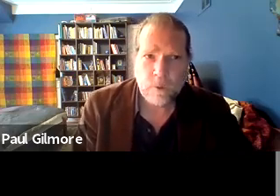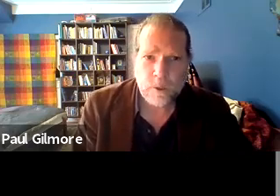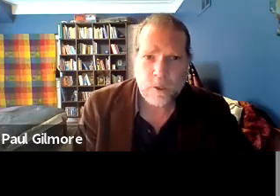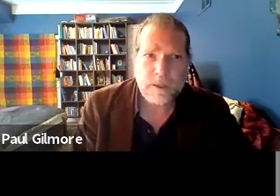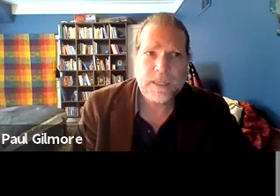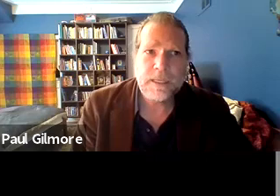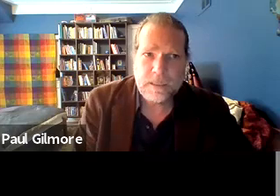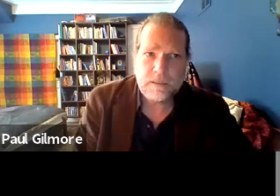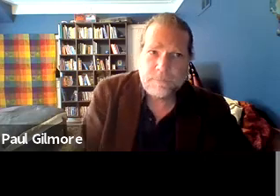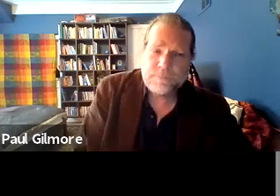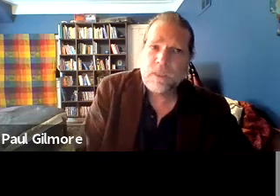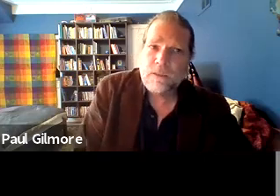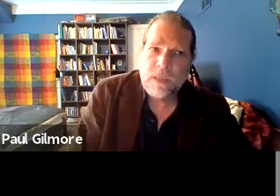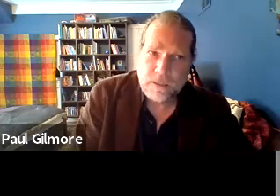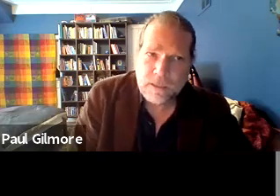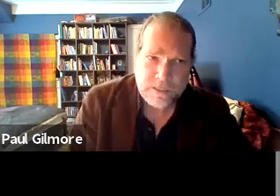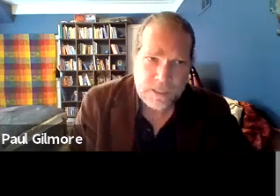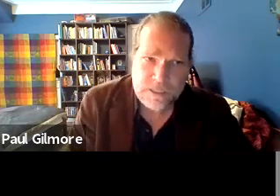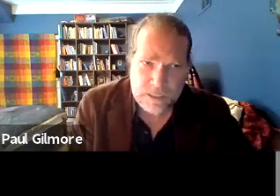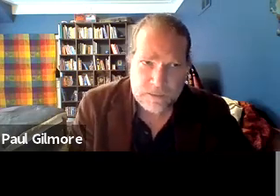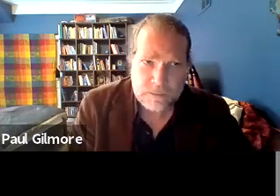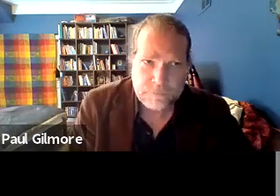we were in the 19 teens.